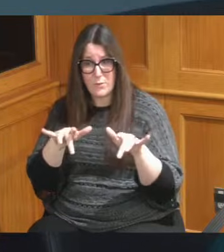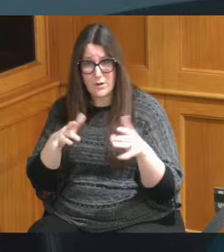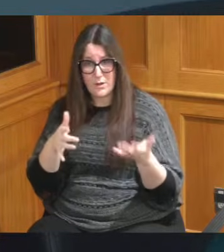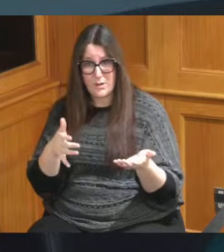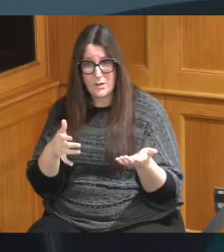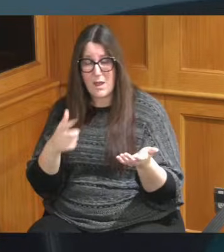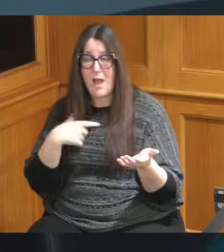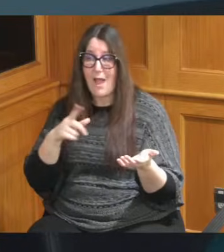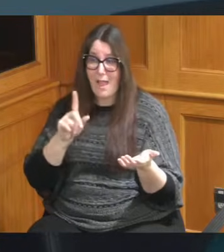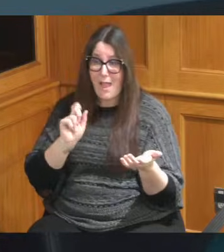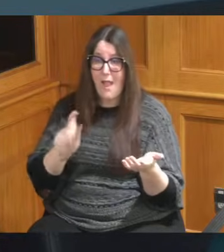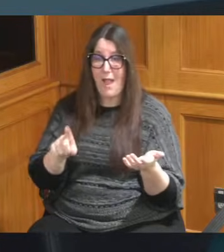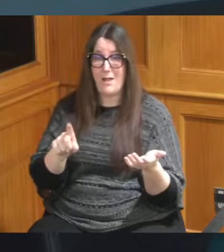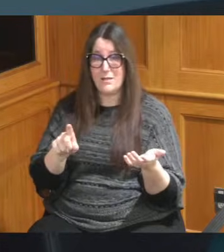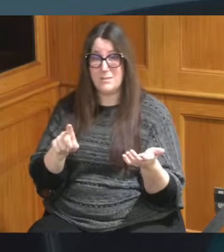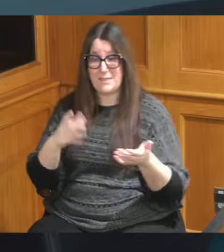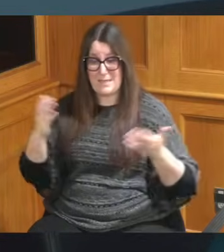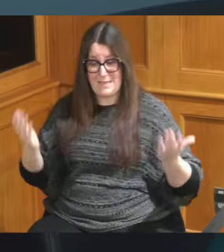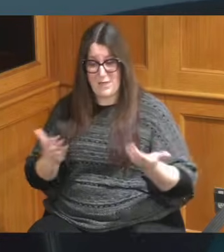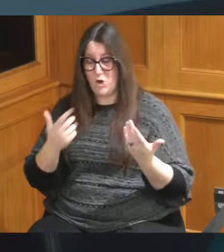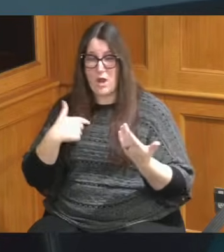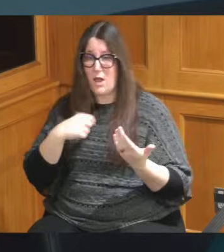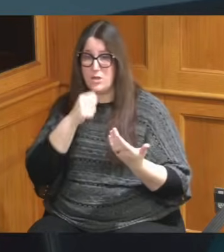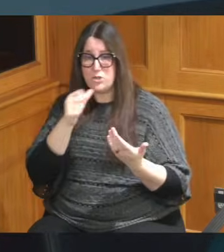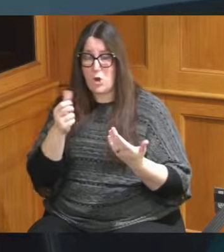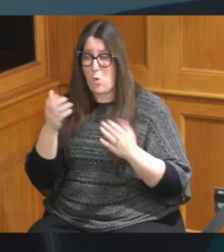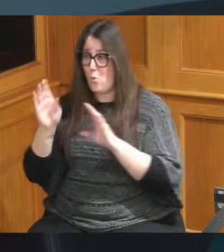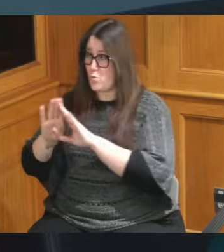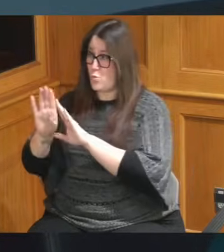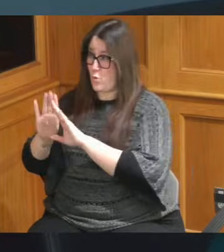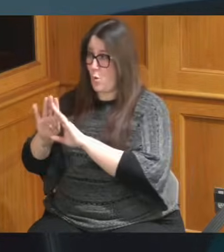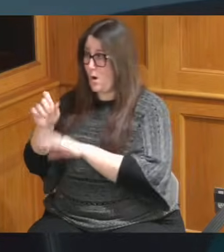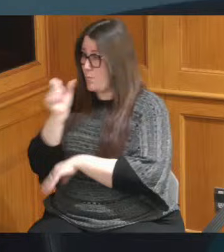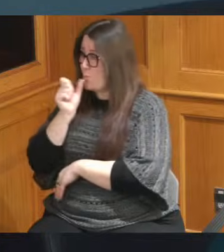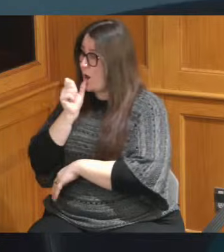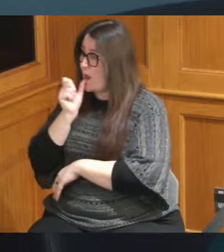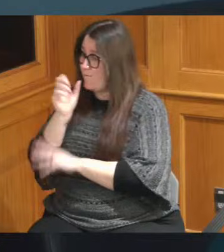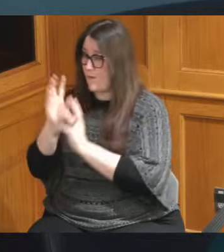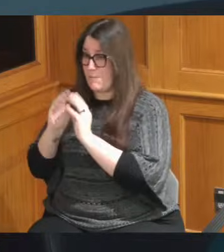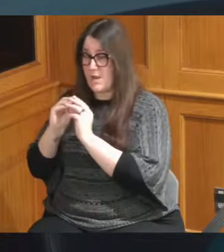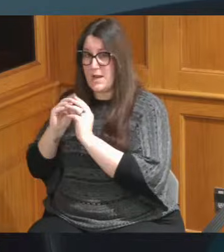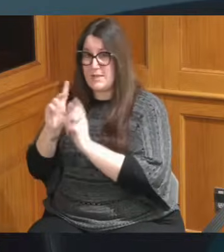I asked the questions here. I don't go behind the closed doors in private meetings. I have it